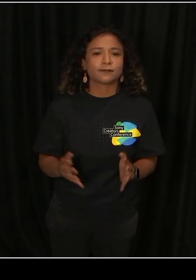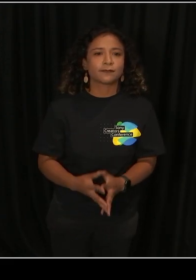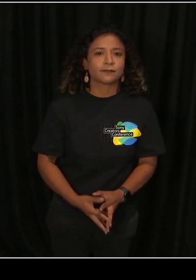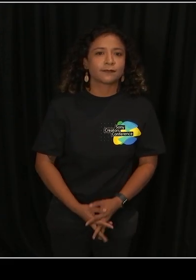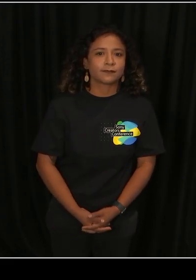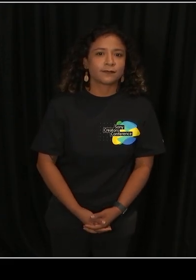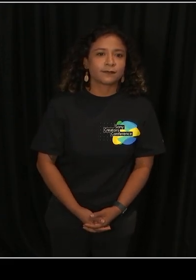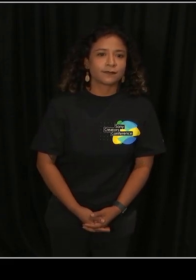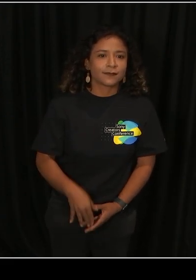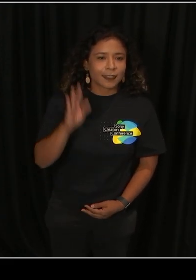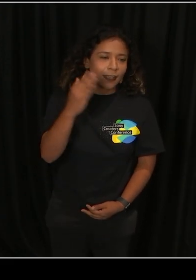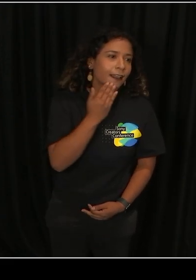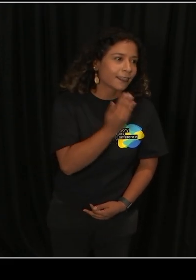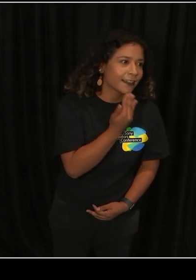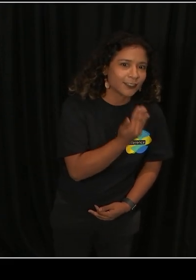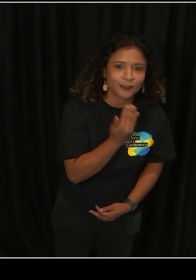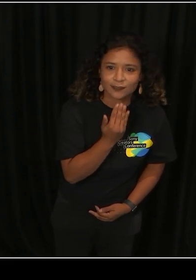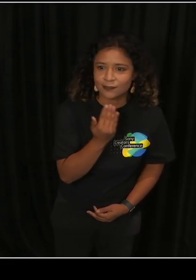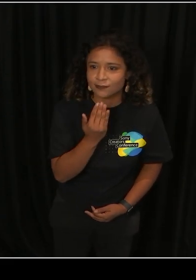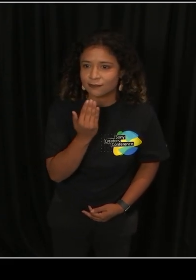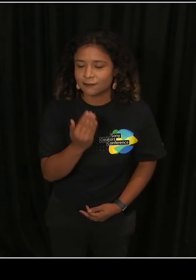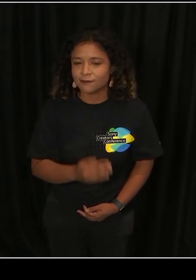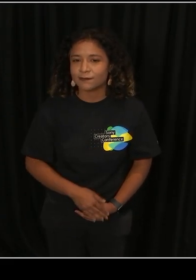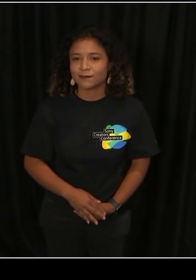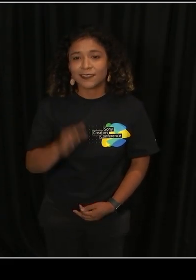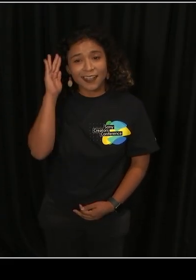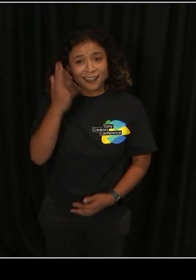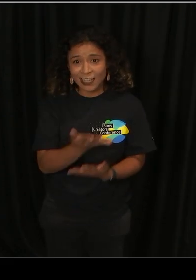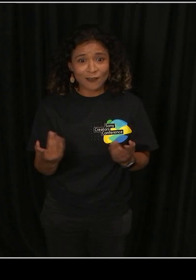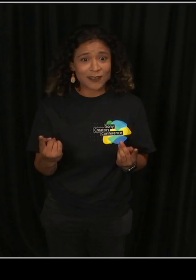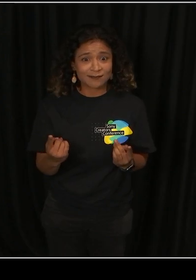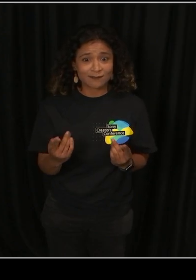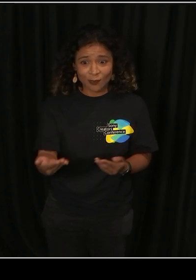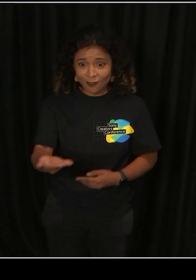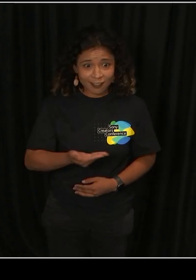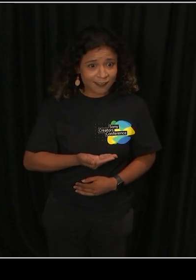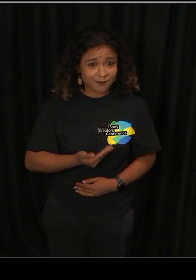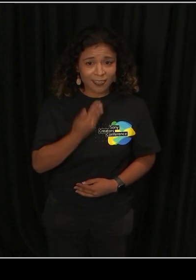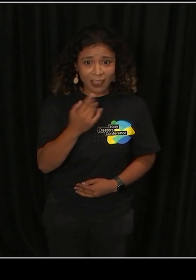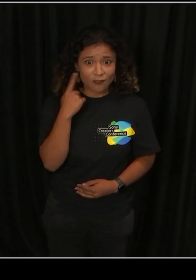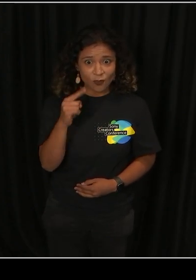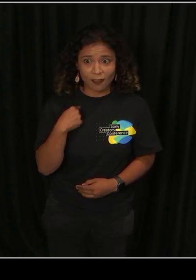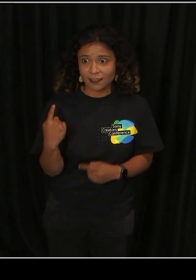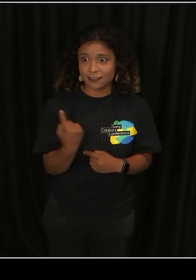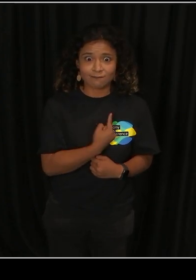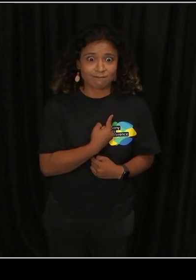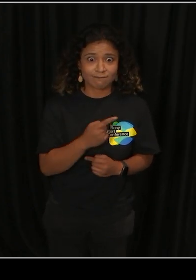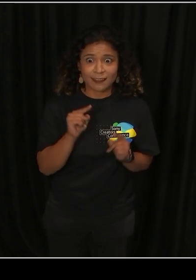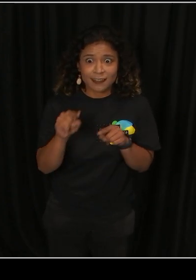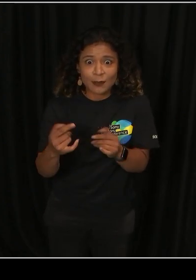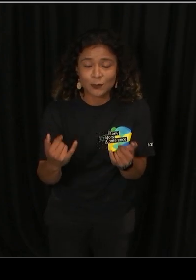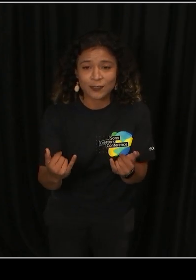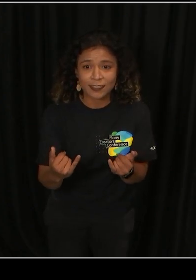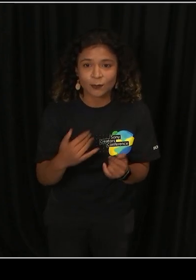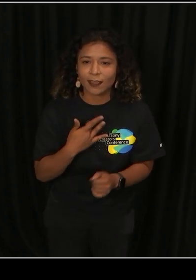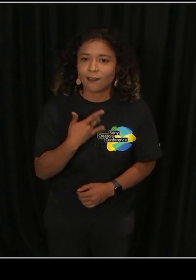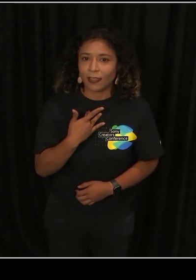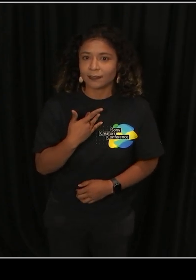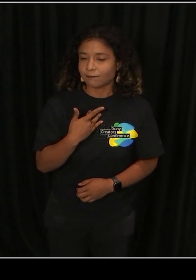Perfect. Thanks, guys. Hi, everyone. Welcome in. Thank you for having us here today. We feel really privileged to be here.